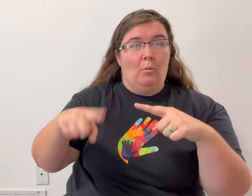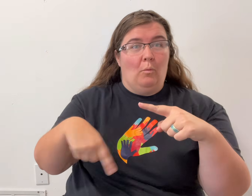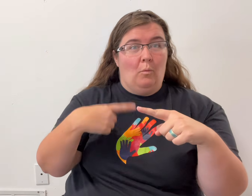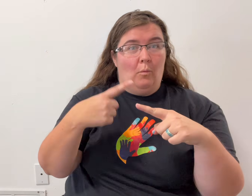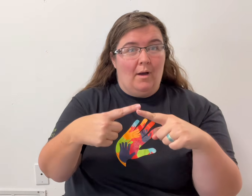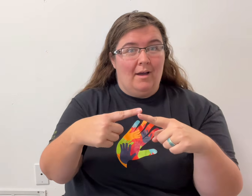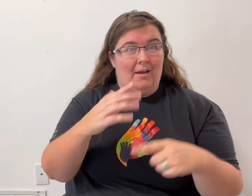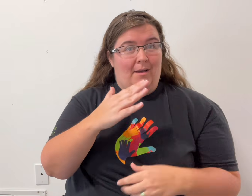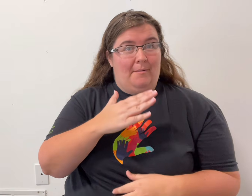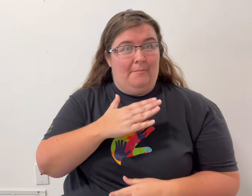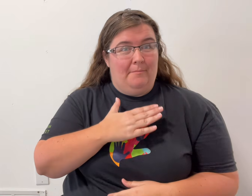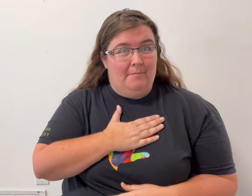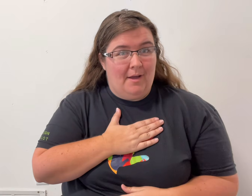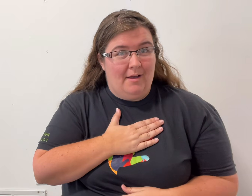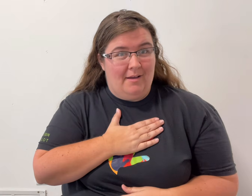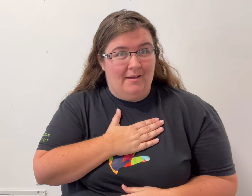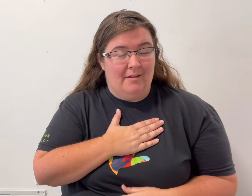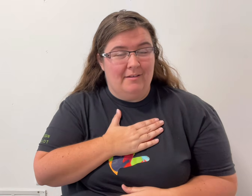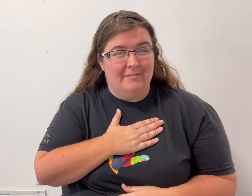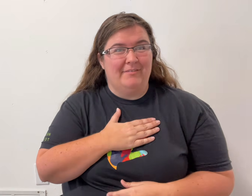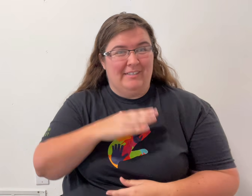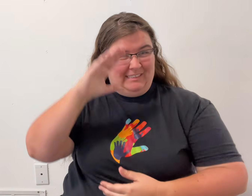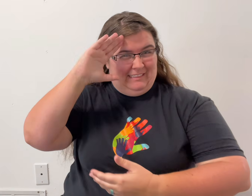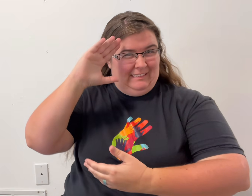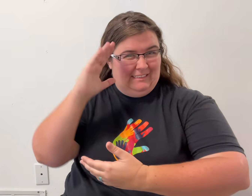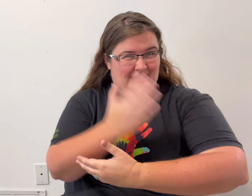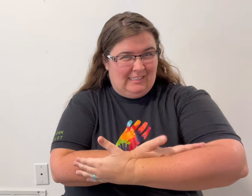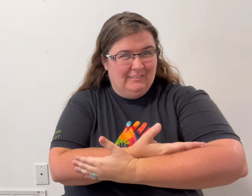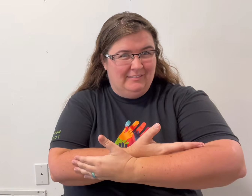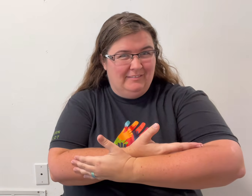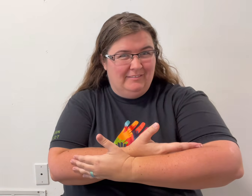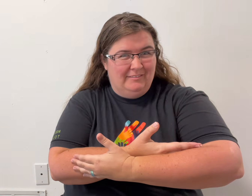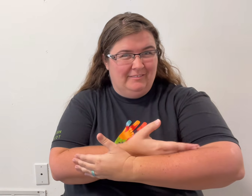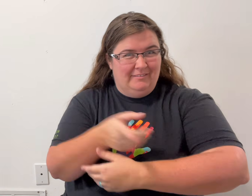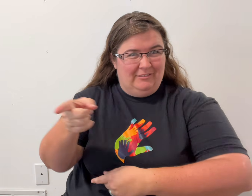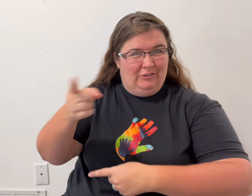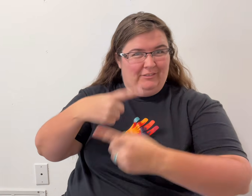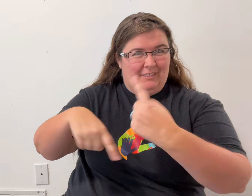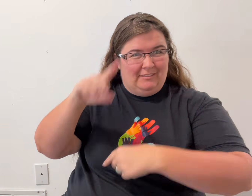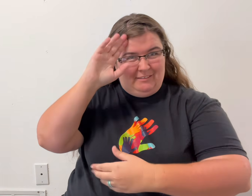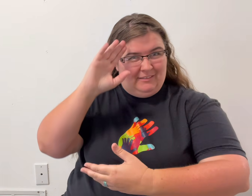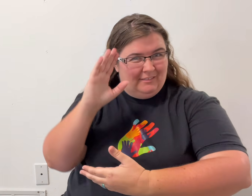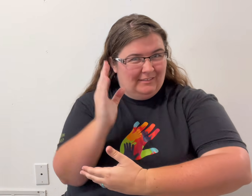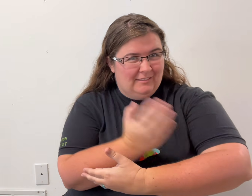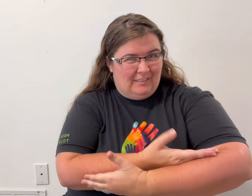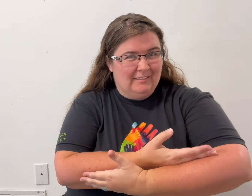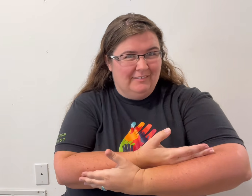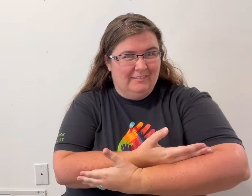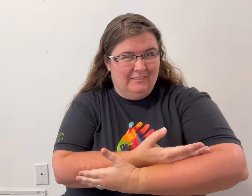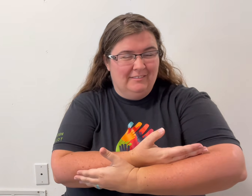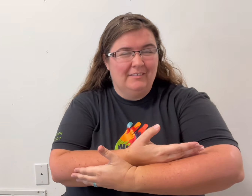WHEN then she signs MY SON She signs SON like this: